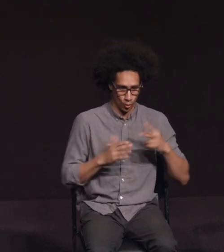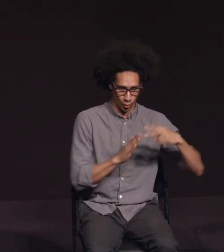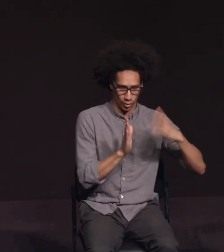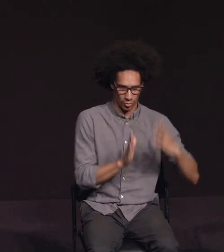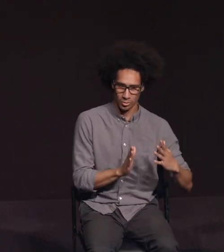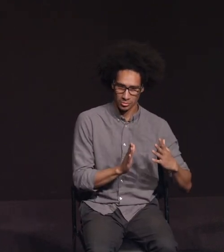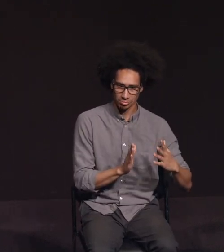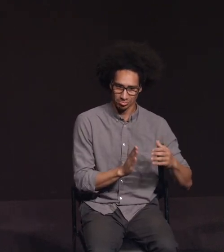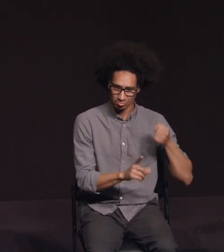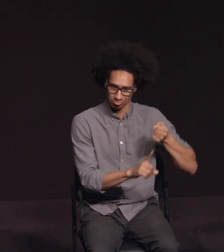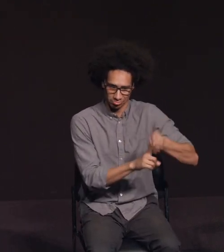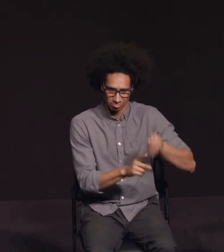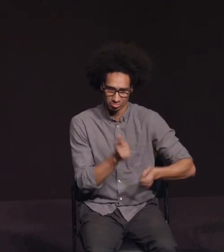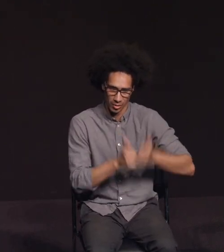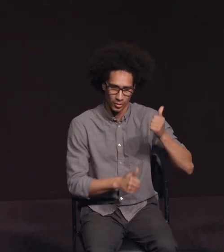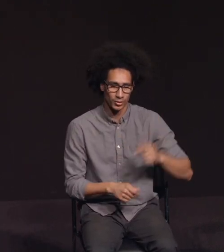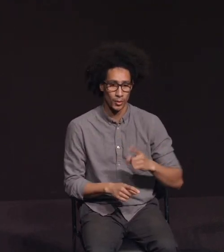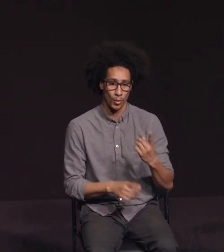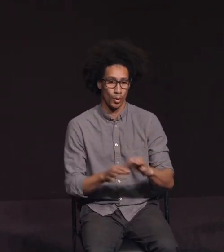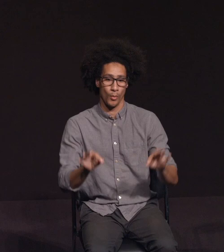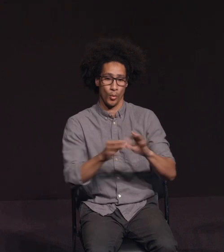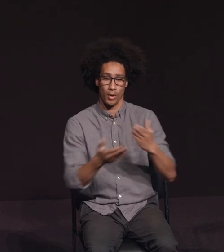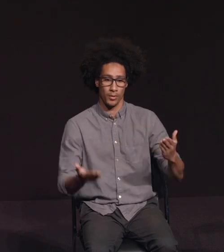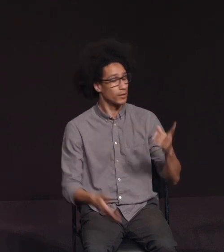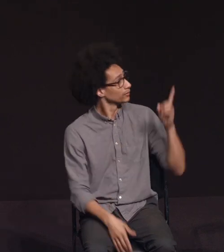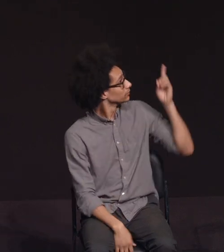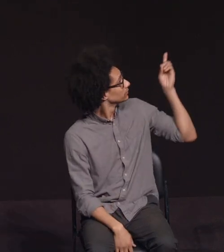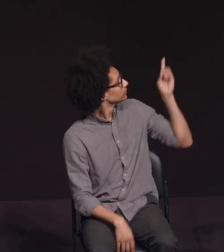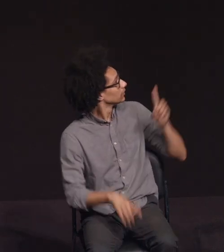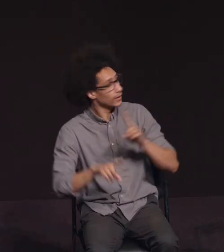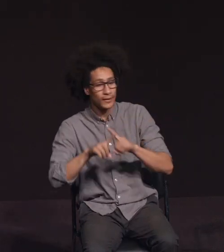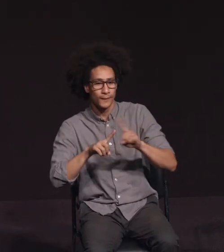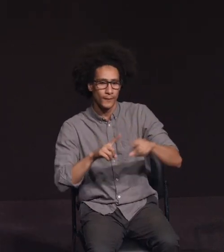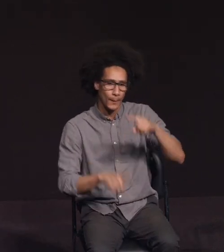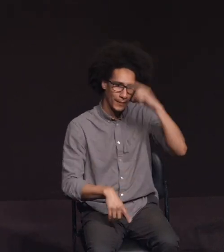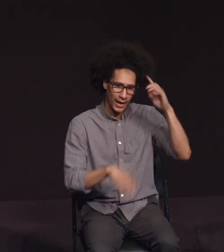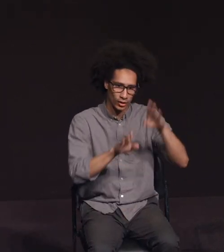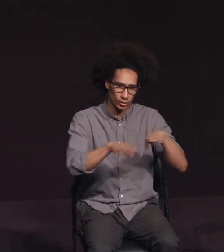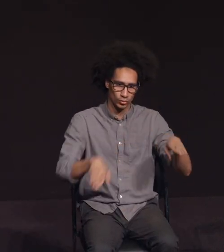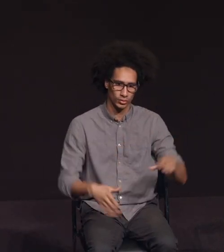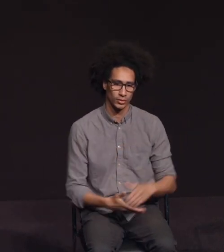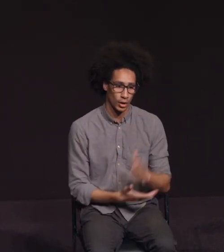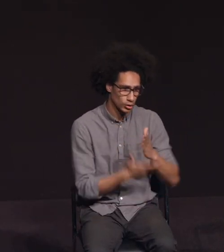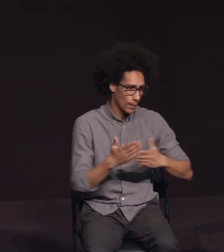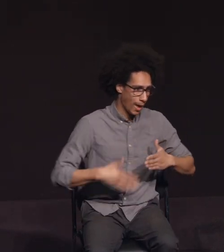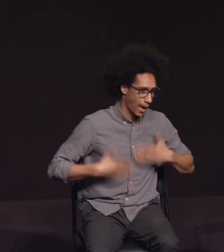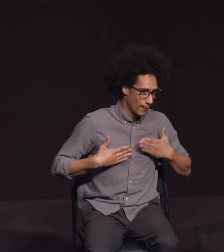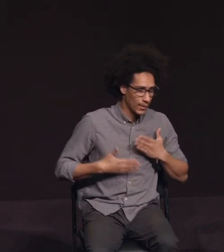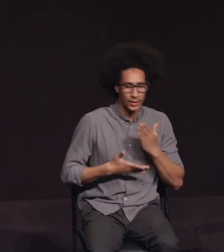One of the important things for me is just to show a multiplicity of Black children, some happy, some sad,